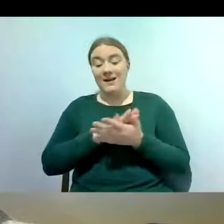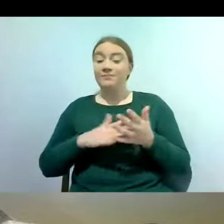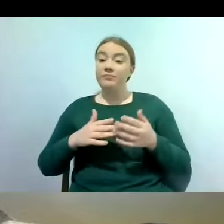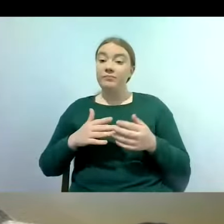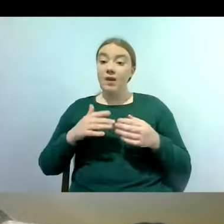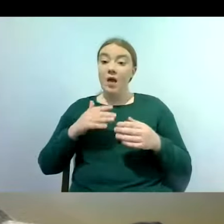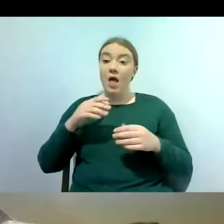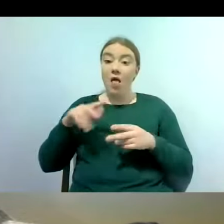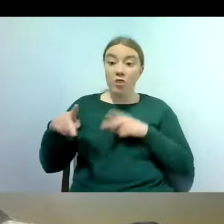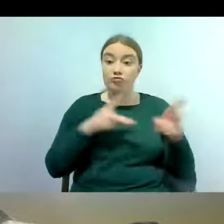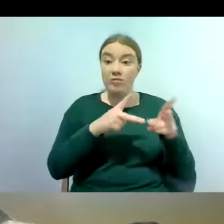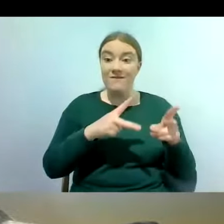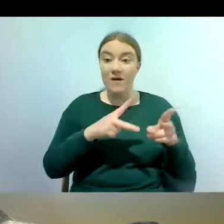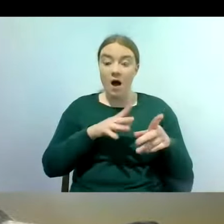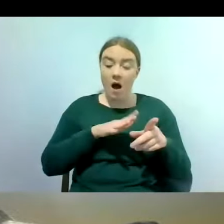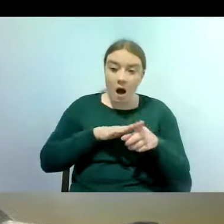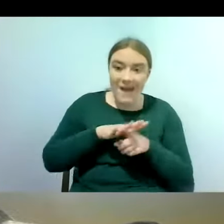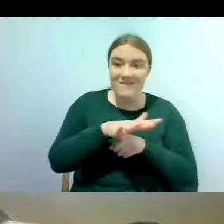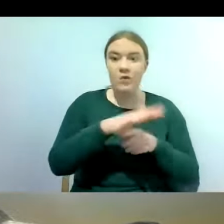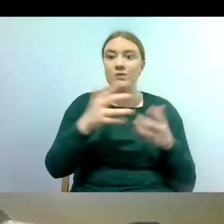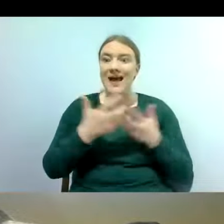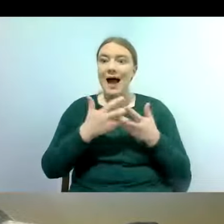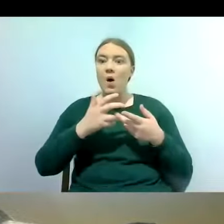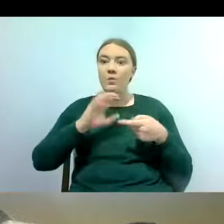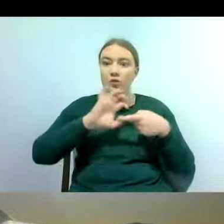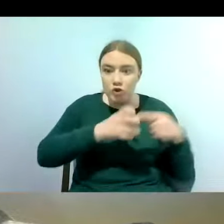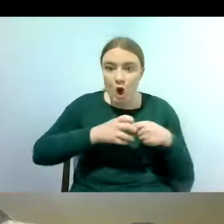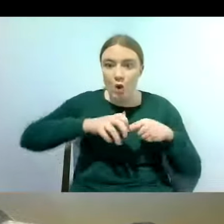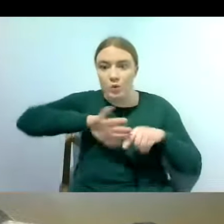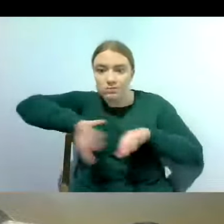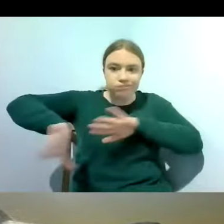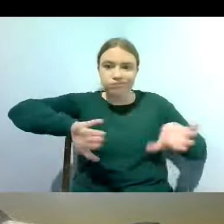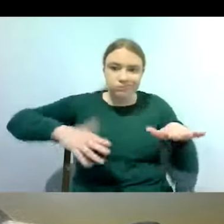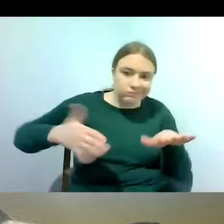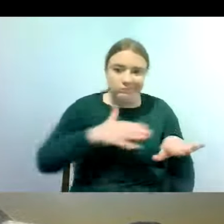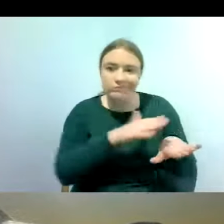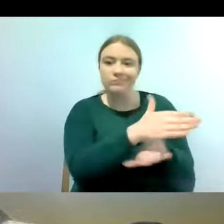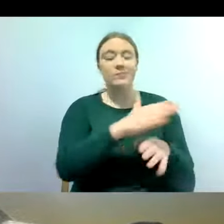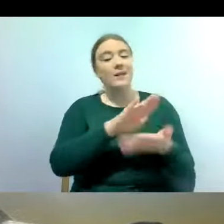by moving gravels around which can have quite a profound impact on the on the shape of our rivers